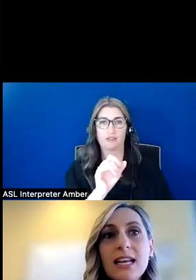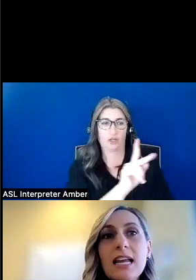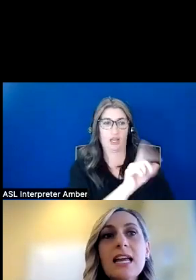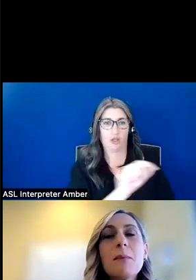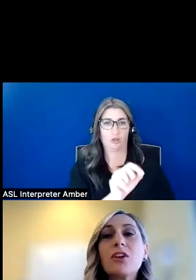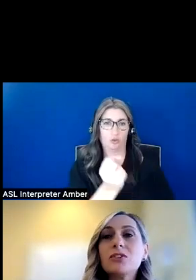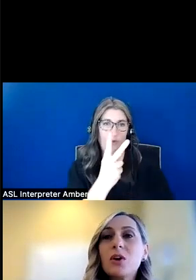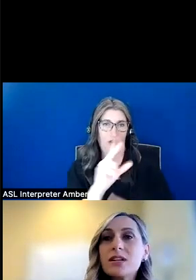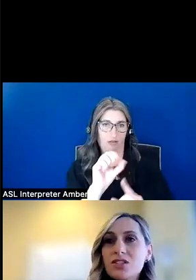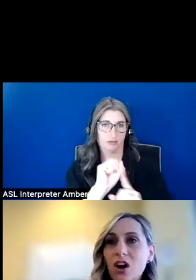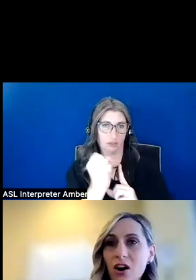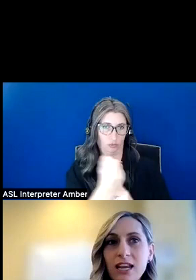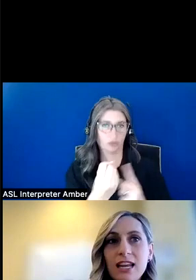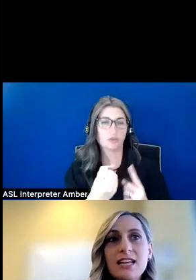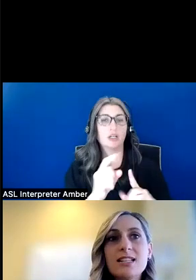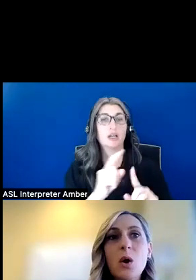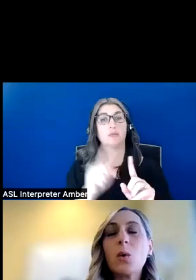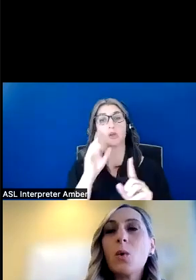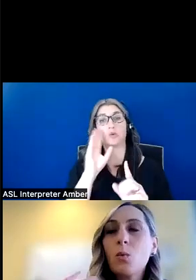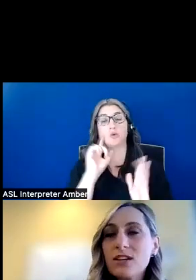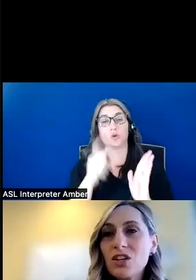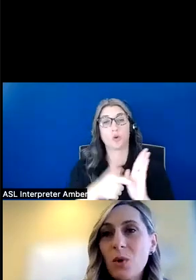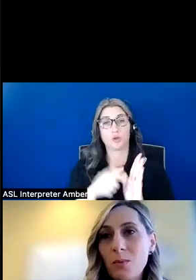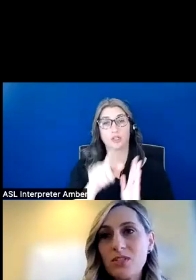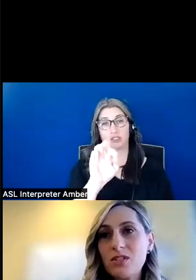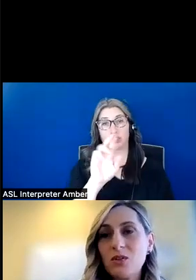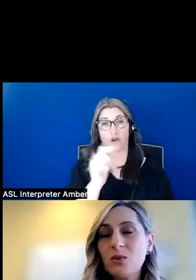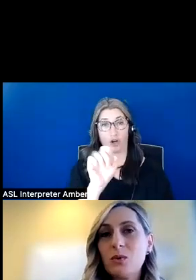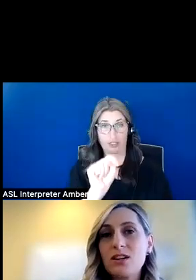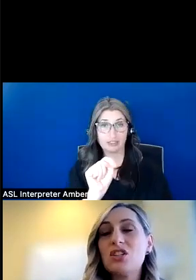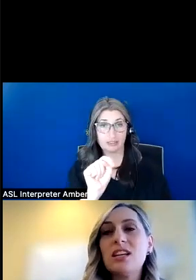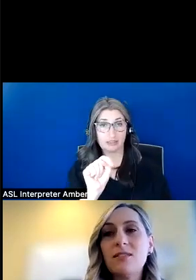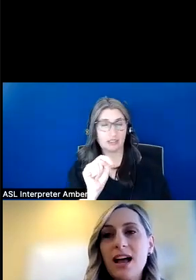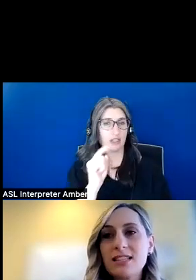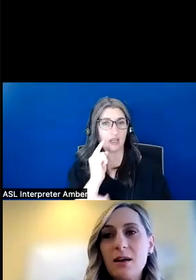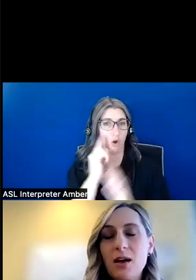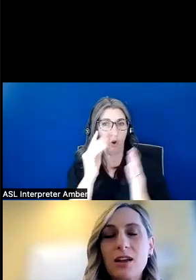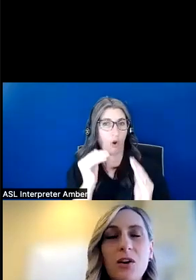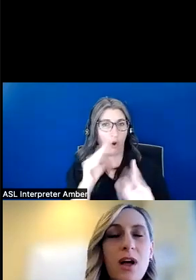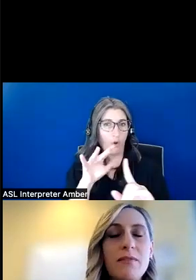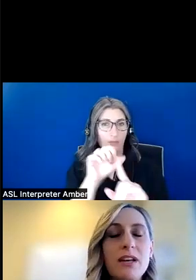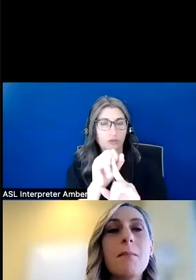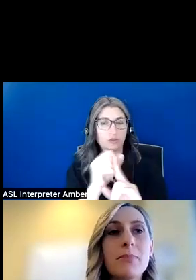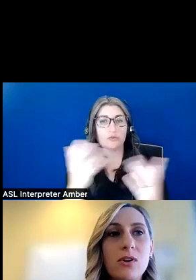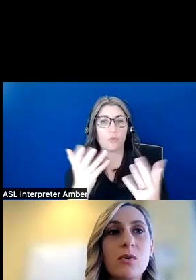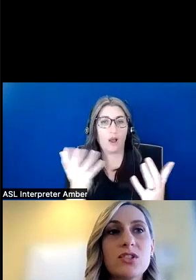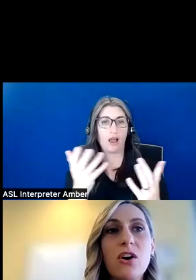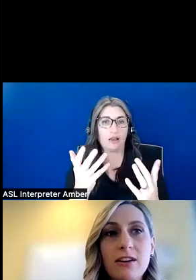setting, but you'll notice a target is: What do you hope to achieve as a number or a target